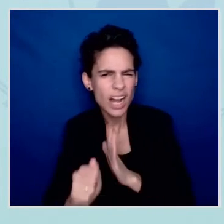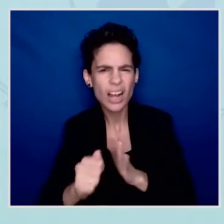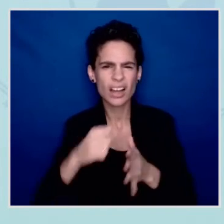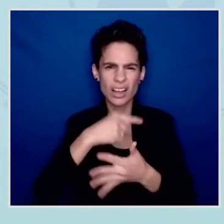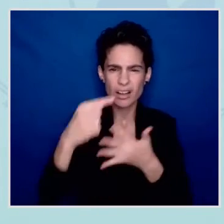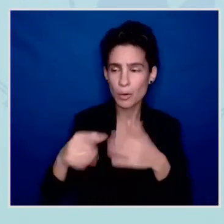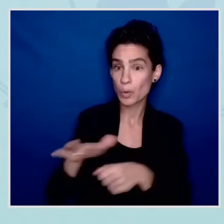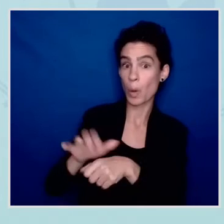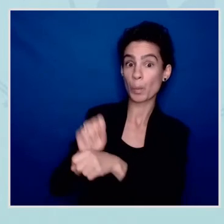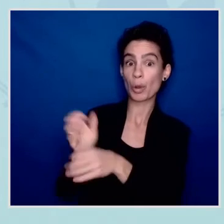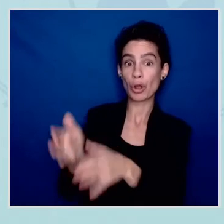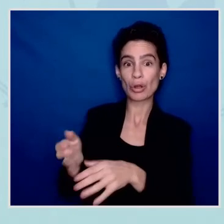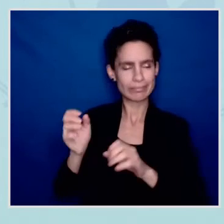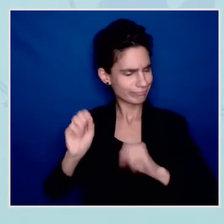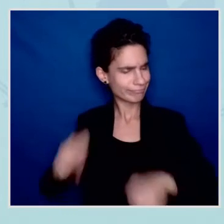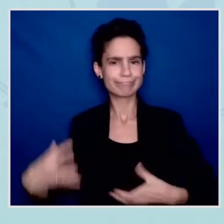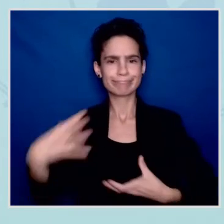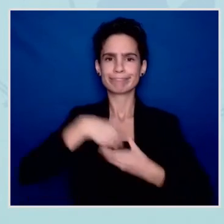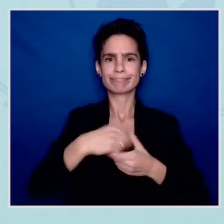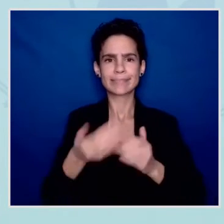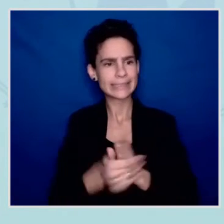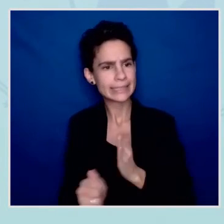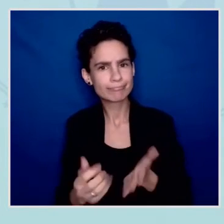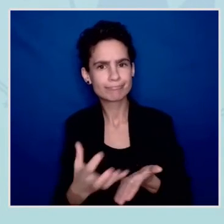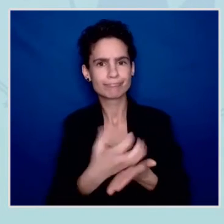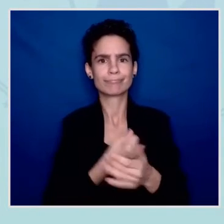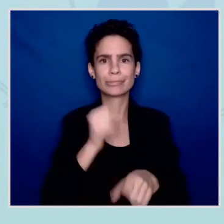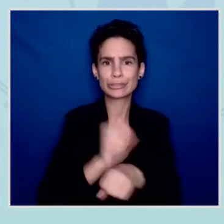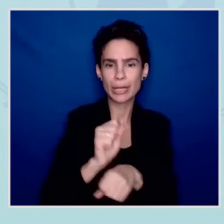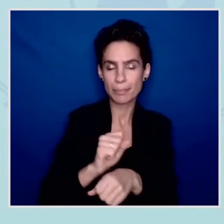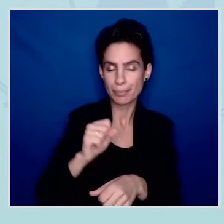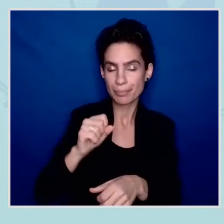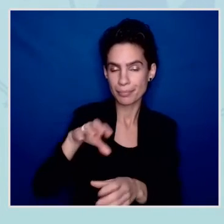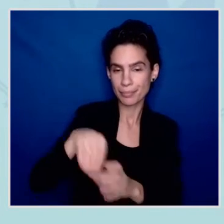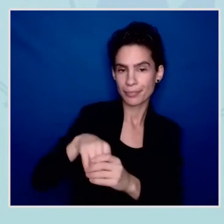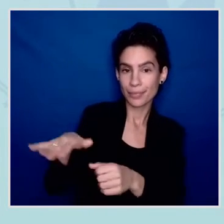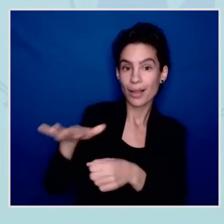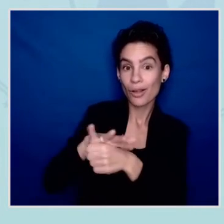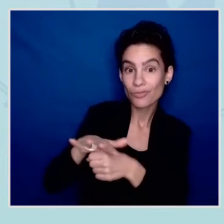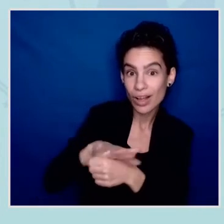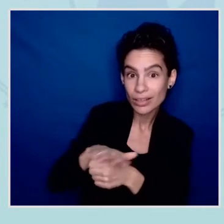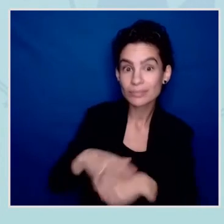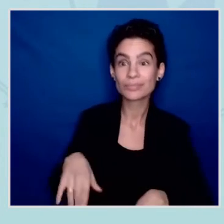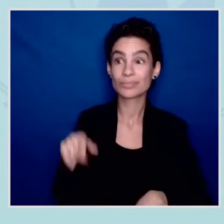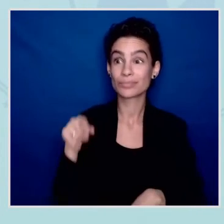BUSINESSES, ACCESS TO CAPITAL THEY NEED THAT WASN'T ALWAYS AVAILABLE TO THEM. SHE'S WORKED WITH EMPLOYERS TO DESIGN SKILLS TRAINING PROGRAMS